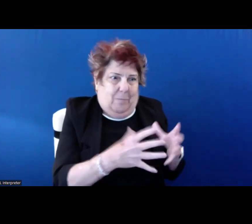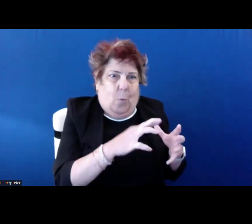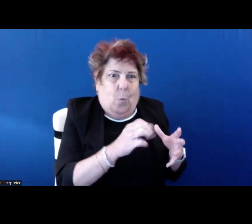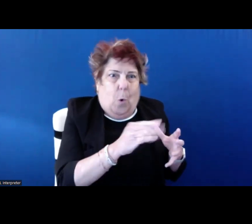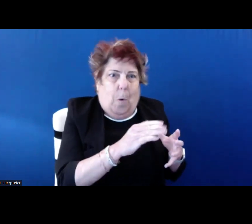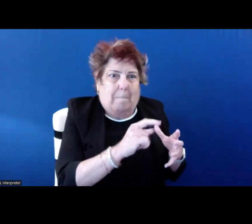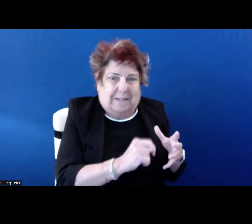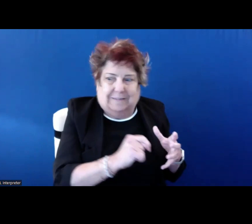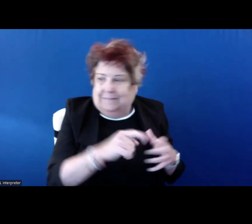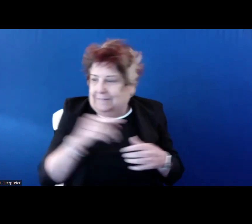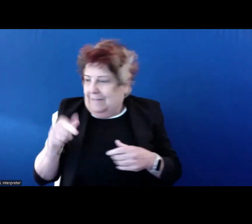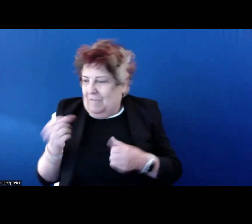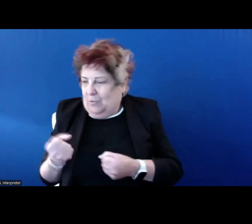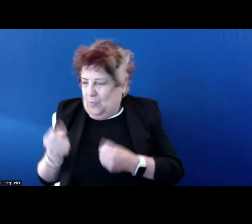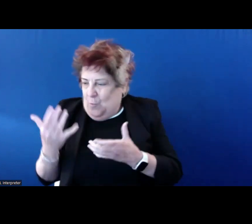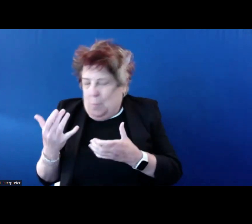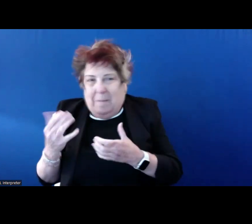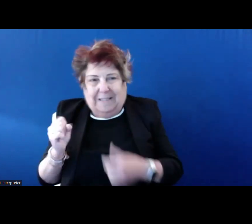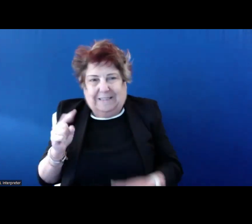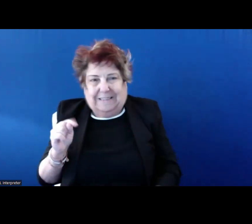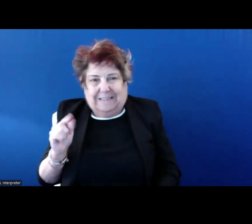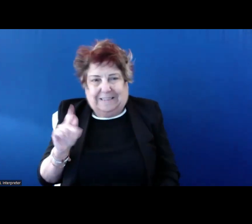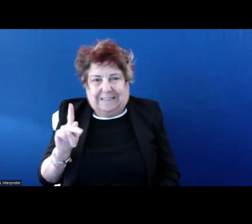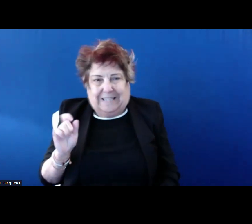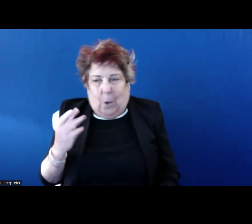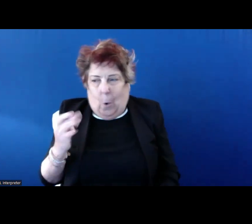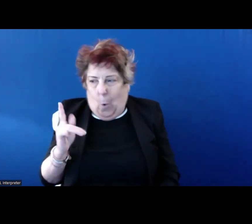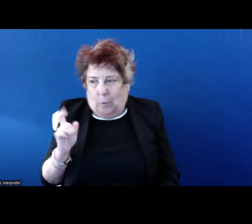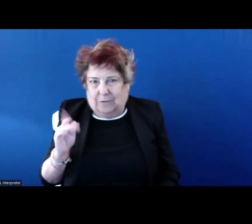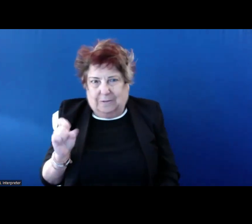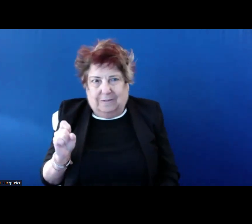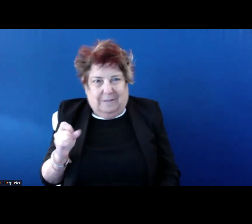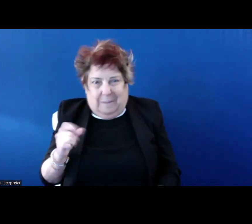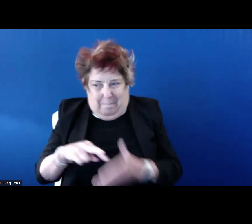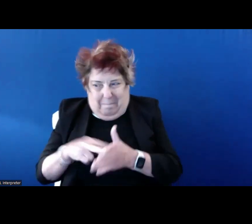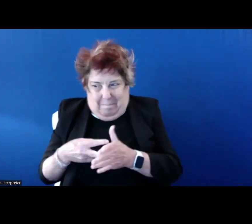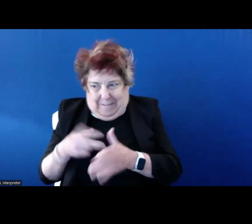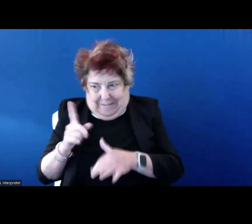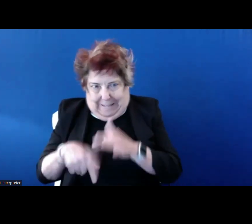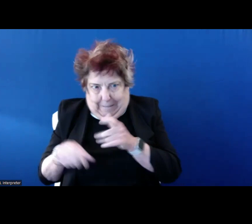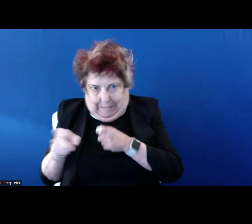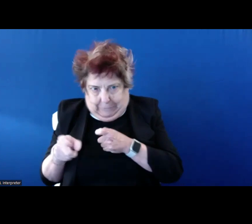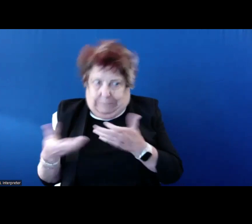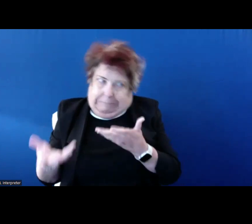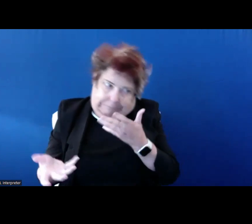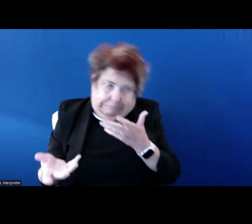manageable and actionable initiative. So we are leaving that up to states